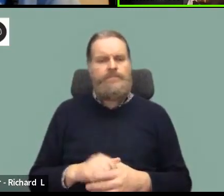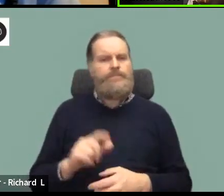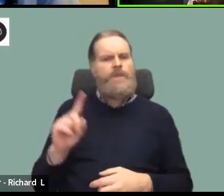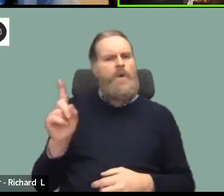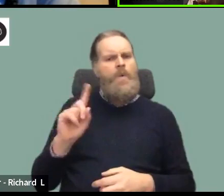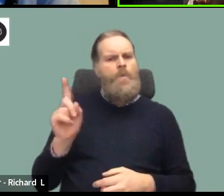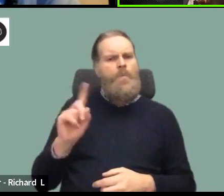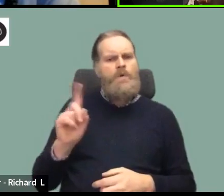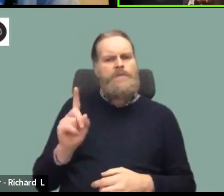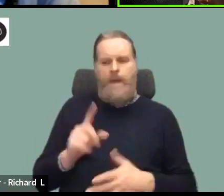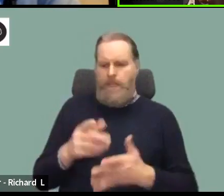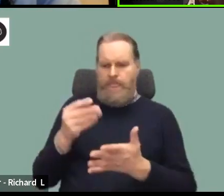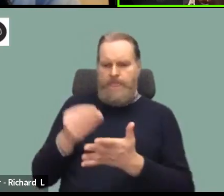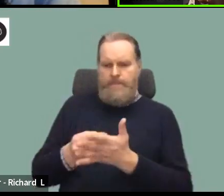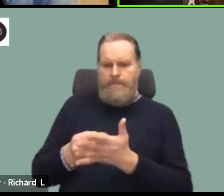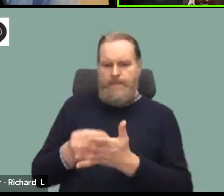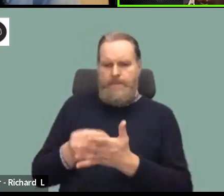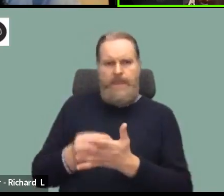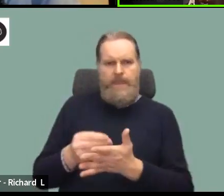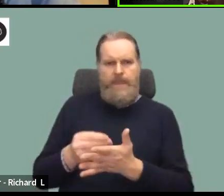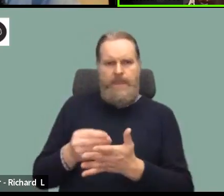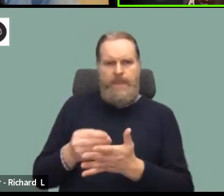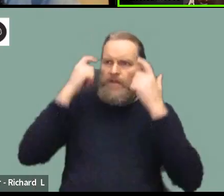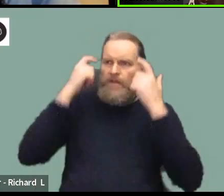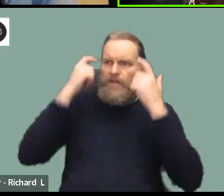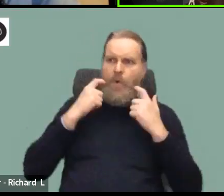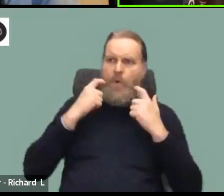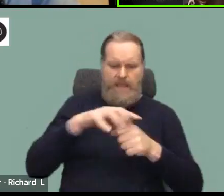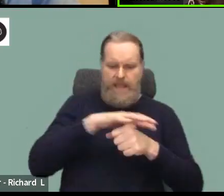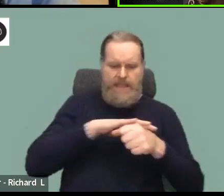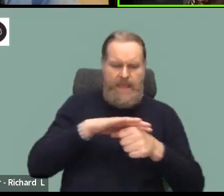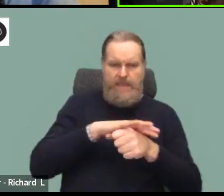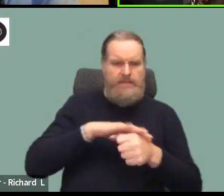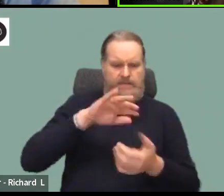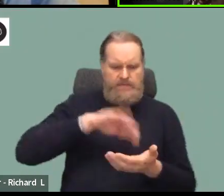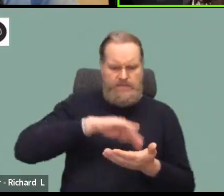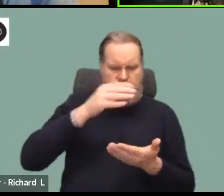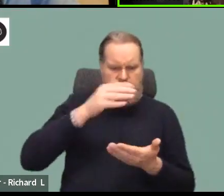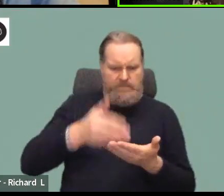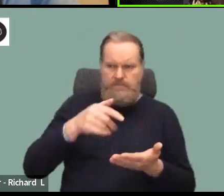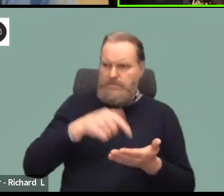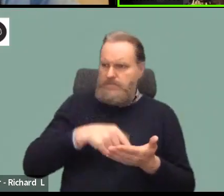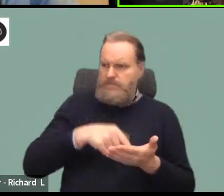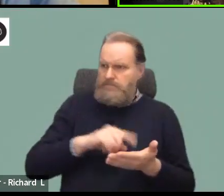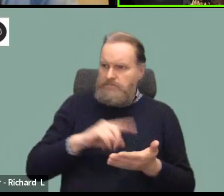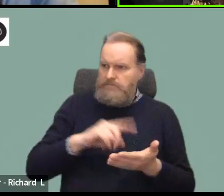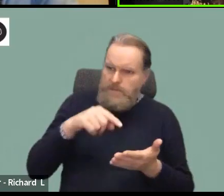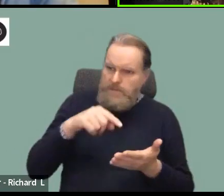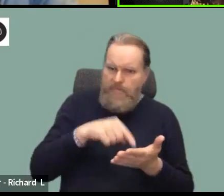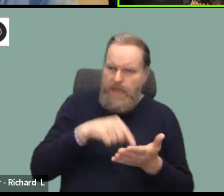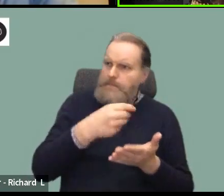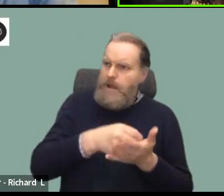call action with care for. r Kelly not use for this r Kelly not used for the stripe fund. There is no ballot asking if fund. There is no ballot asking if we'd like to be involved in